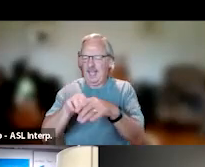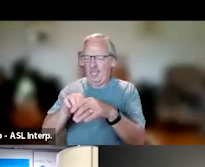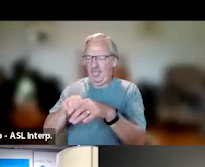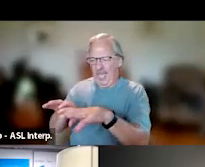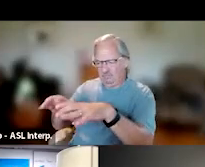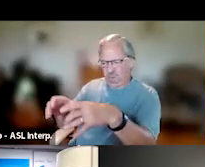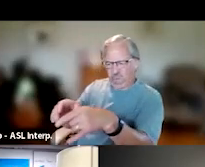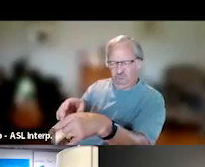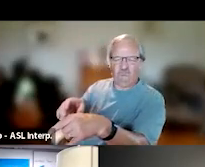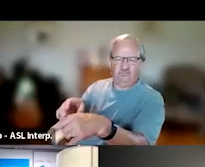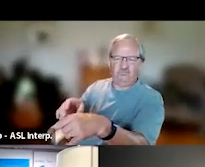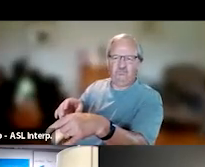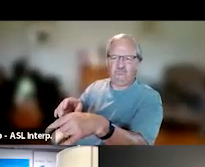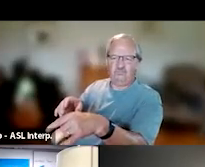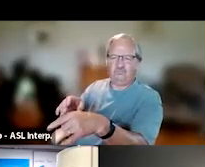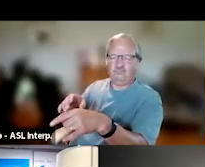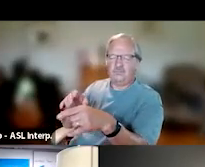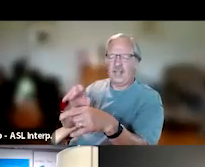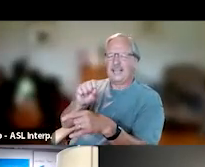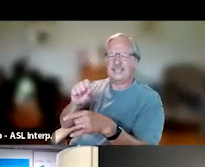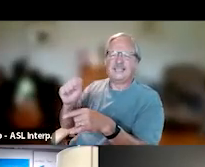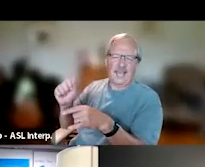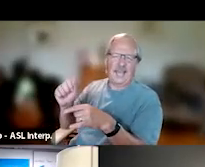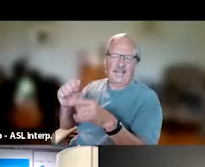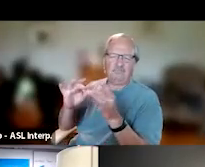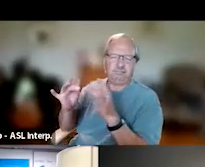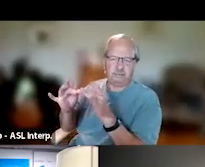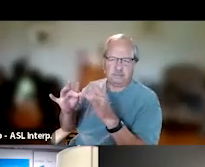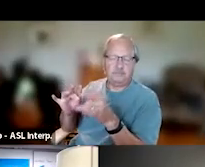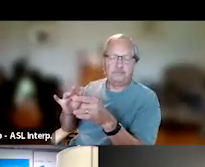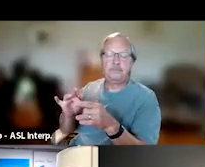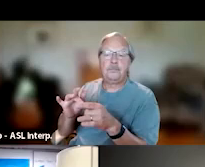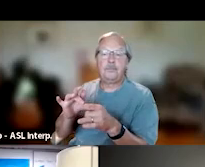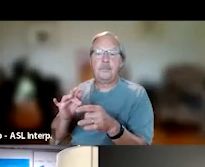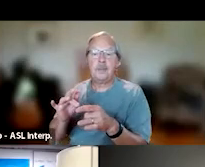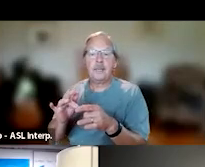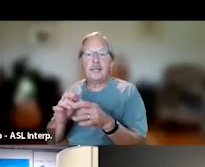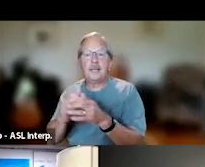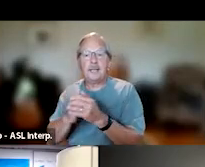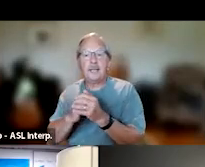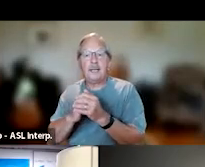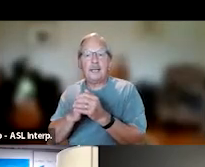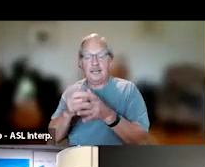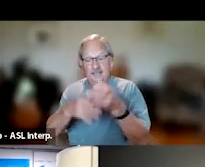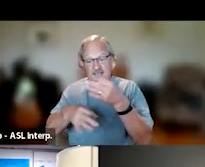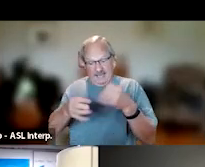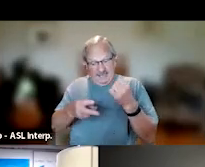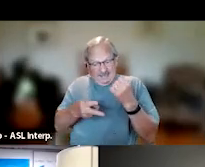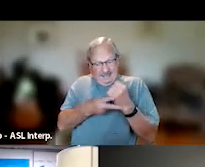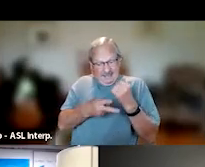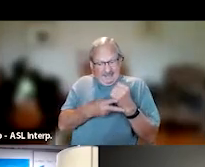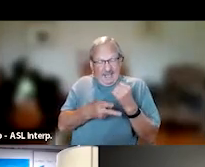So it'll just be making sure that you, rather than like saving a copy of the SSA-1696